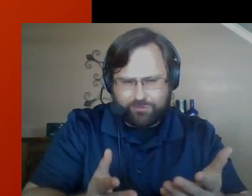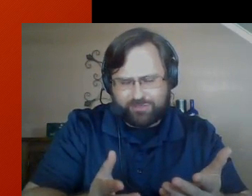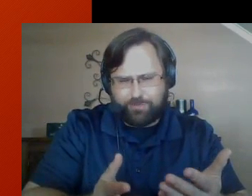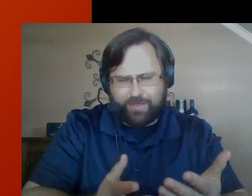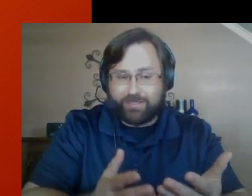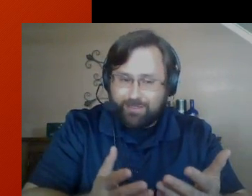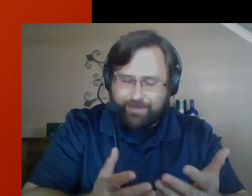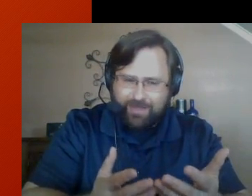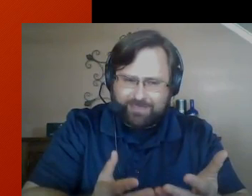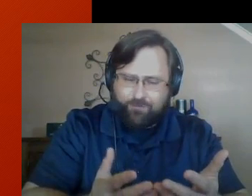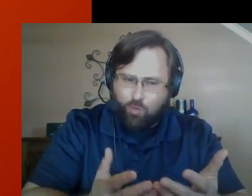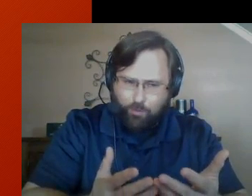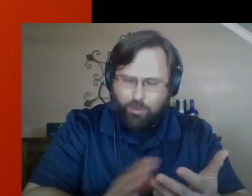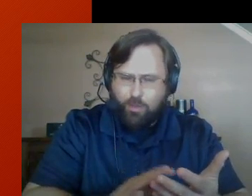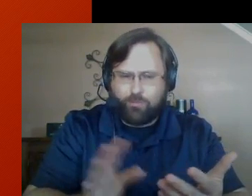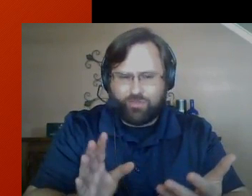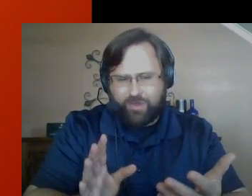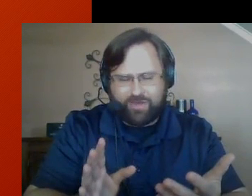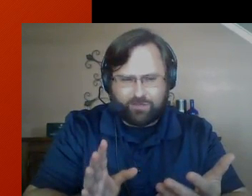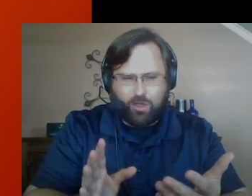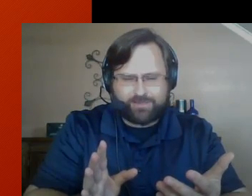chosen to be a little bit less formal with the way that I've glossed